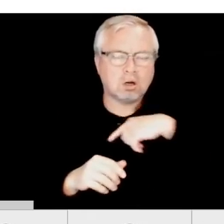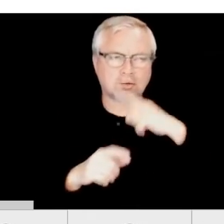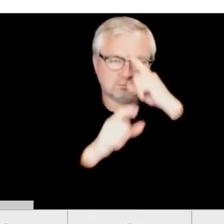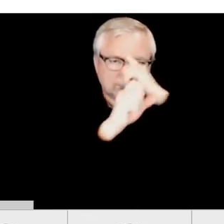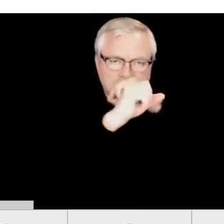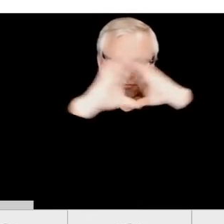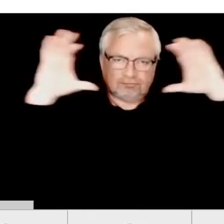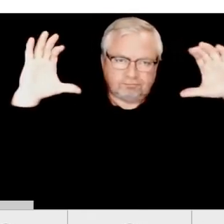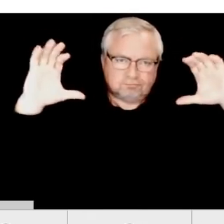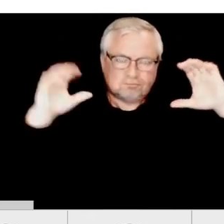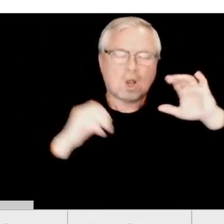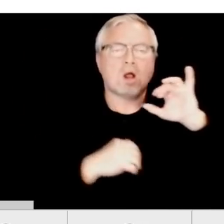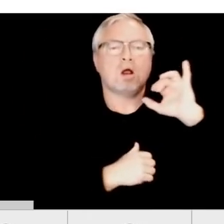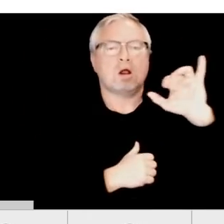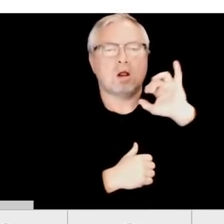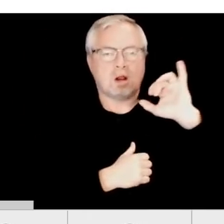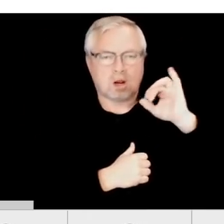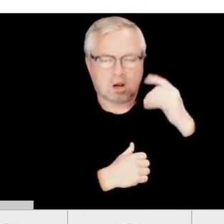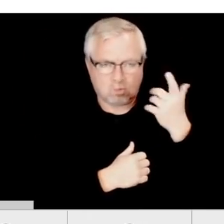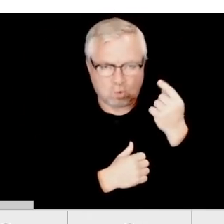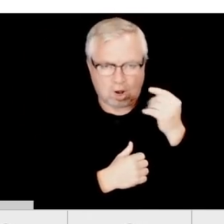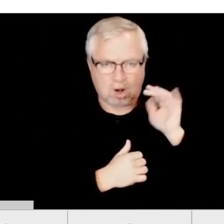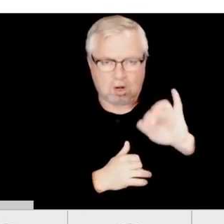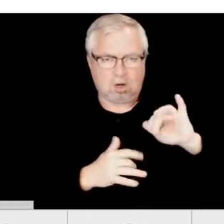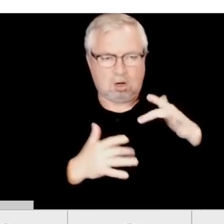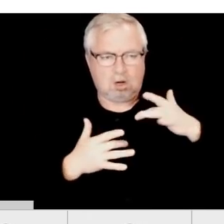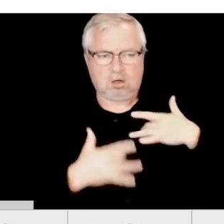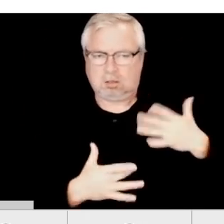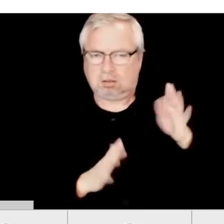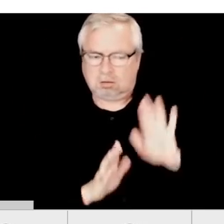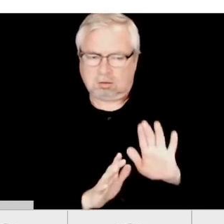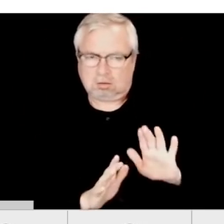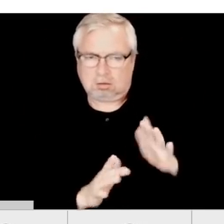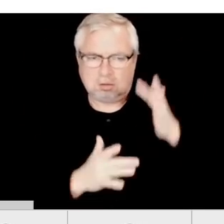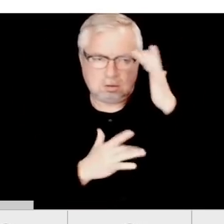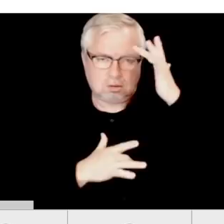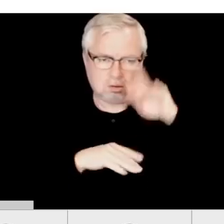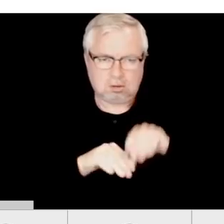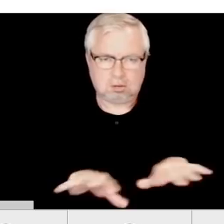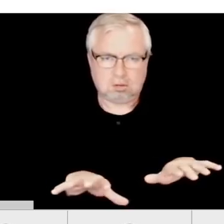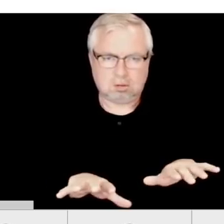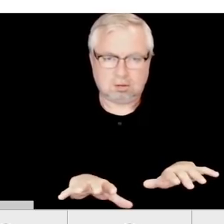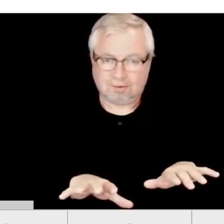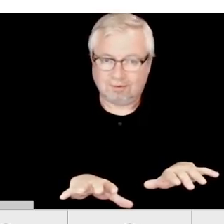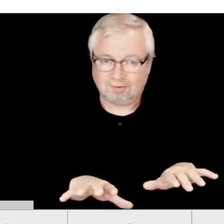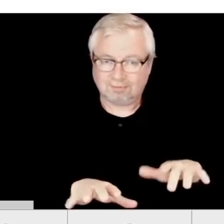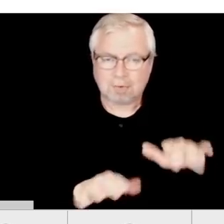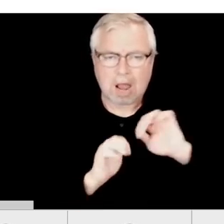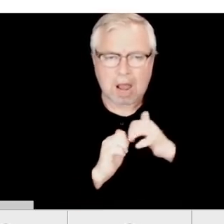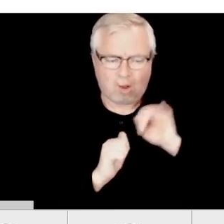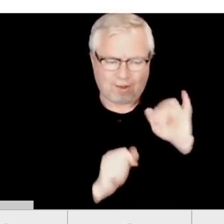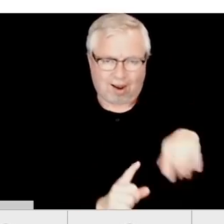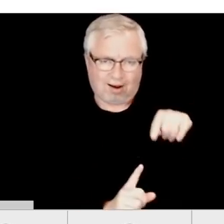of the disease, the likely way it's playing out in a population, and in